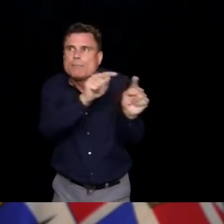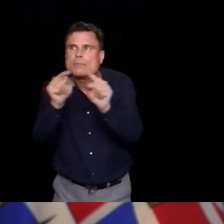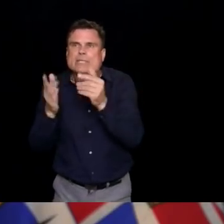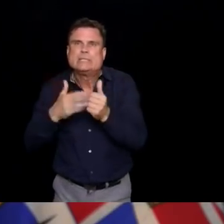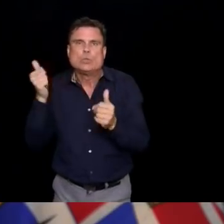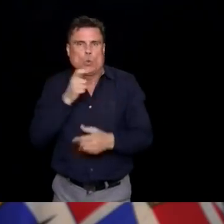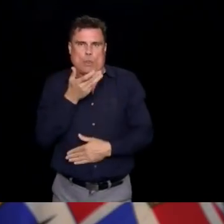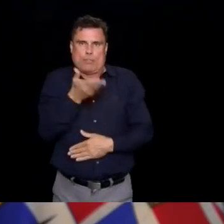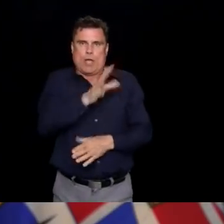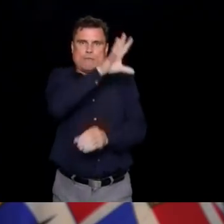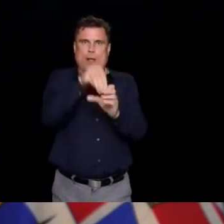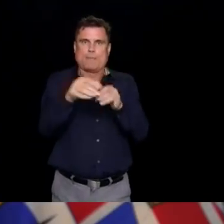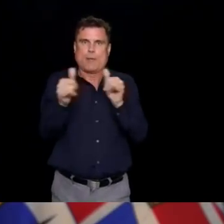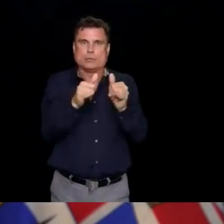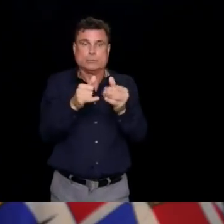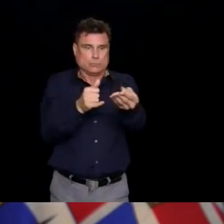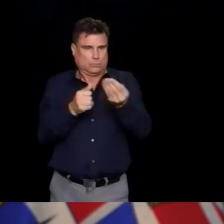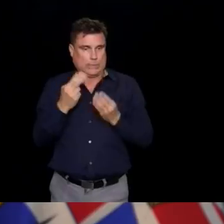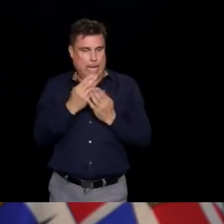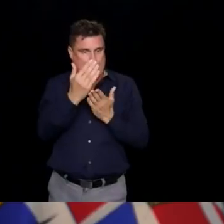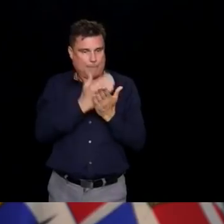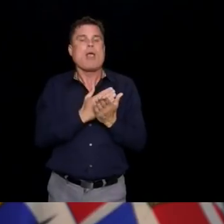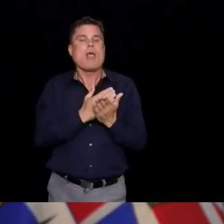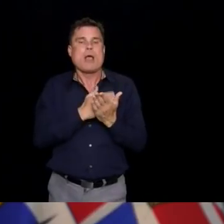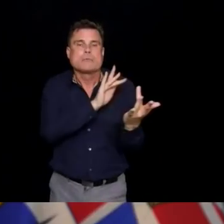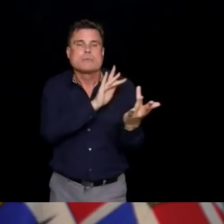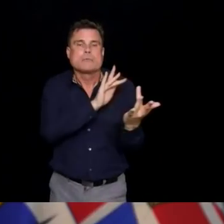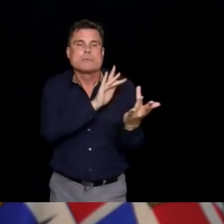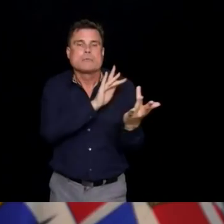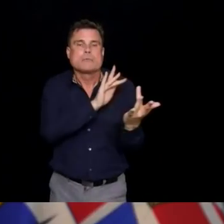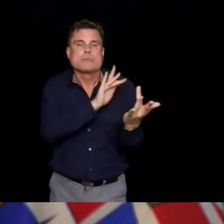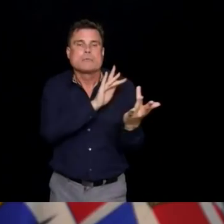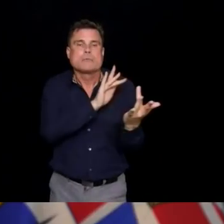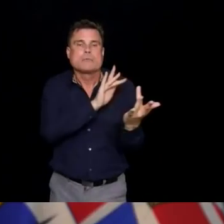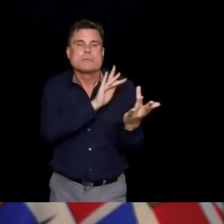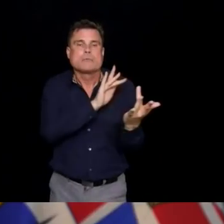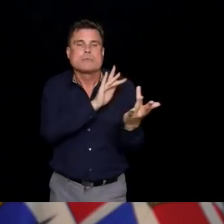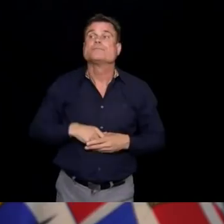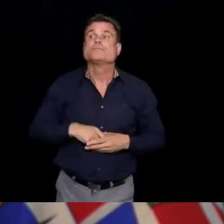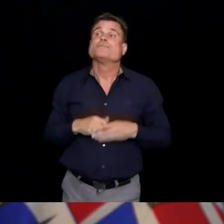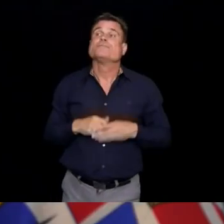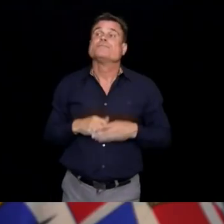this virus. We do that in public health. So once we've found somebody who's a case,